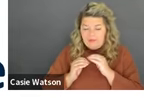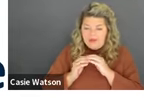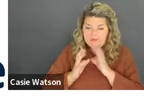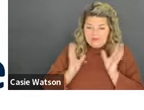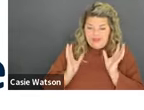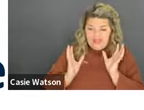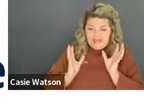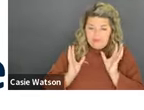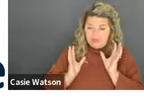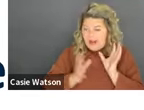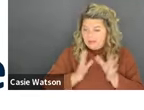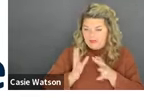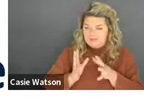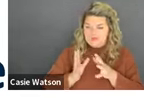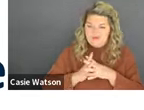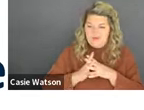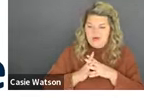That way if there's any problems,